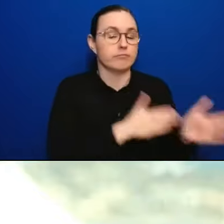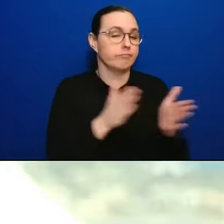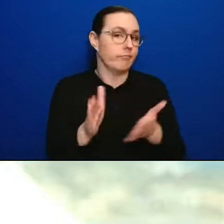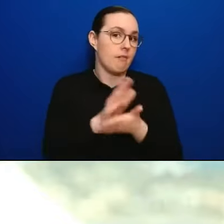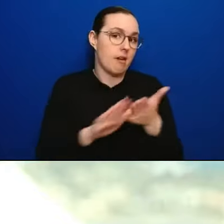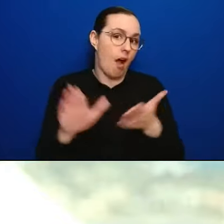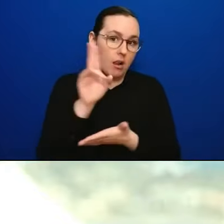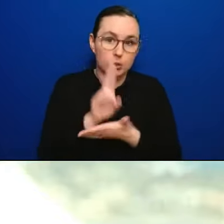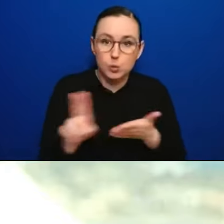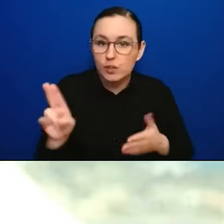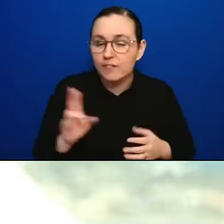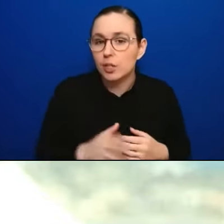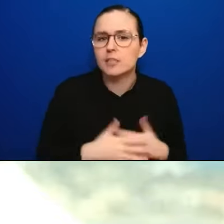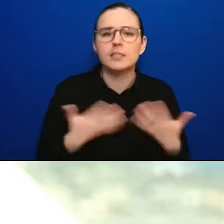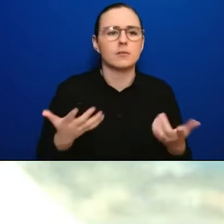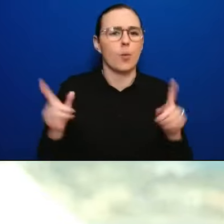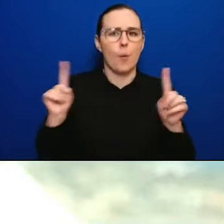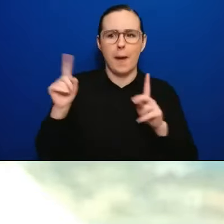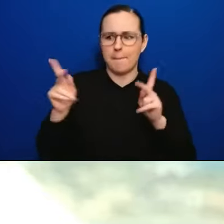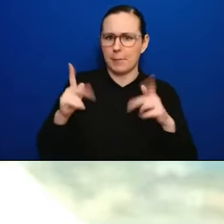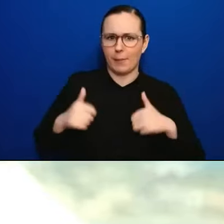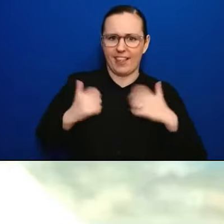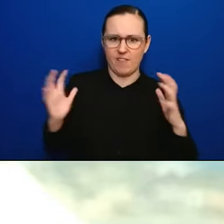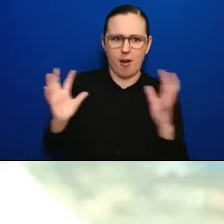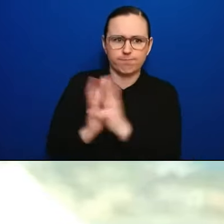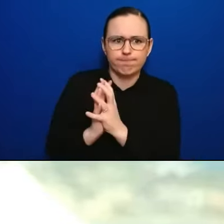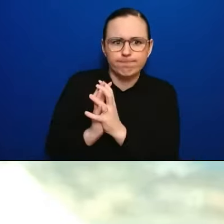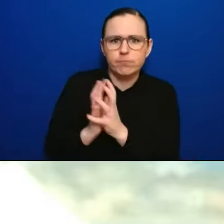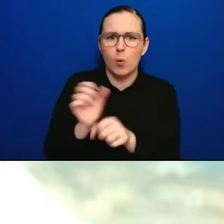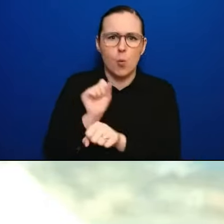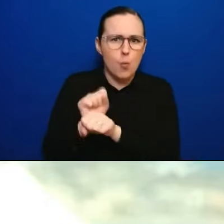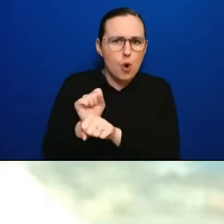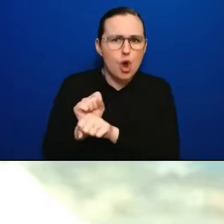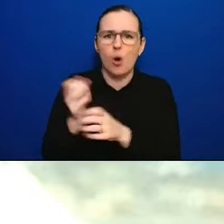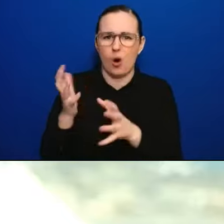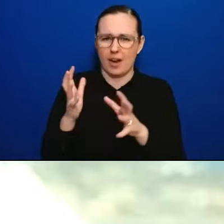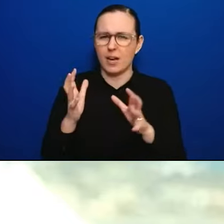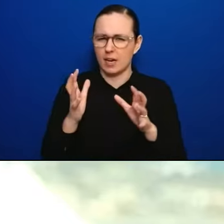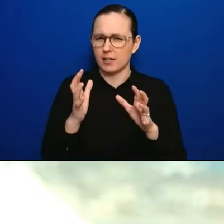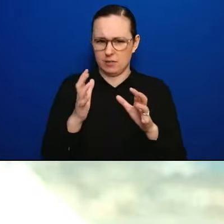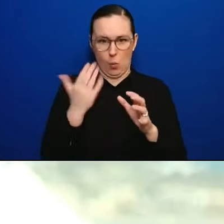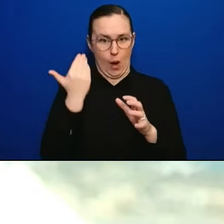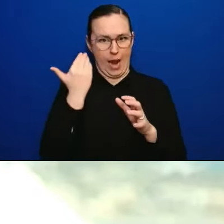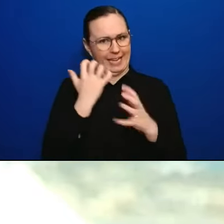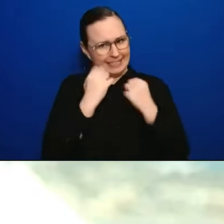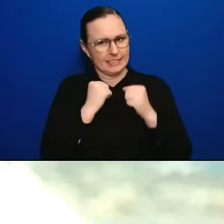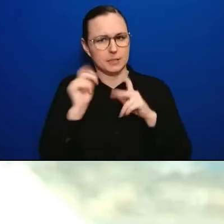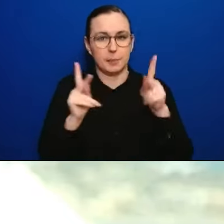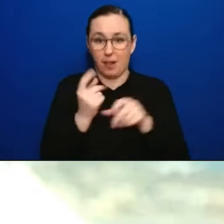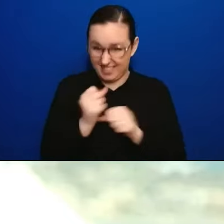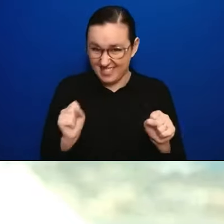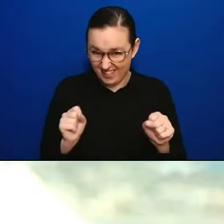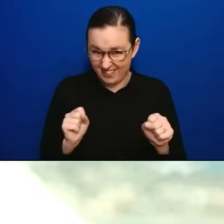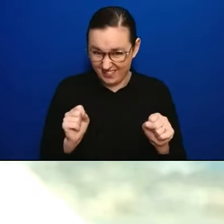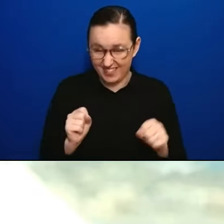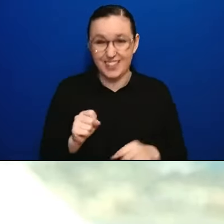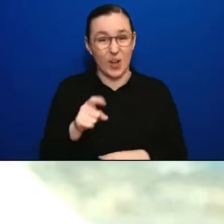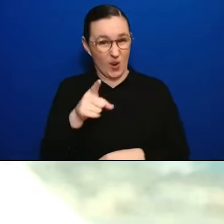they are there, in schools, in postsecondary and some work sites in areas where there's congregate living and others to